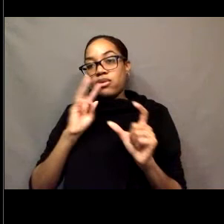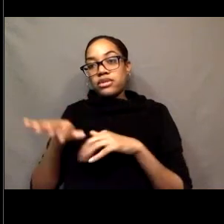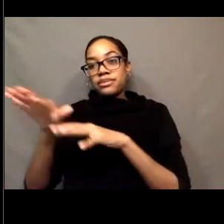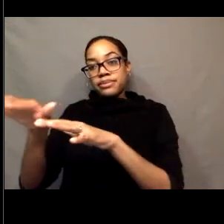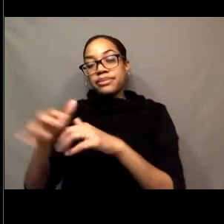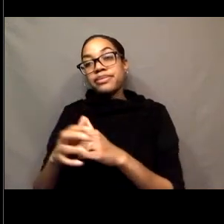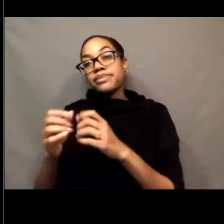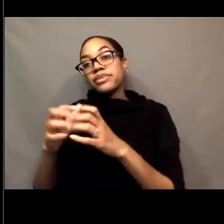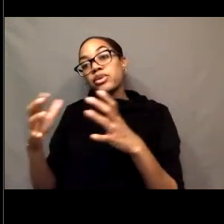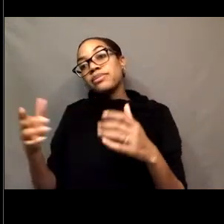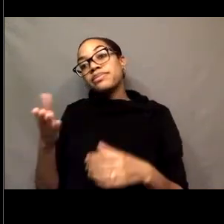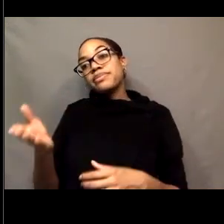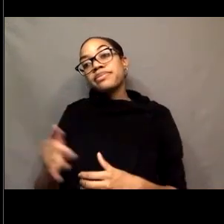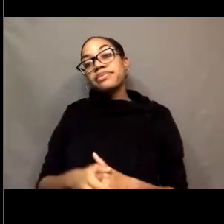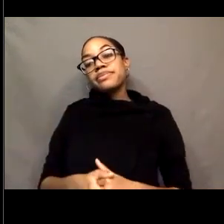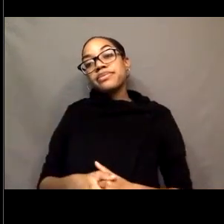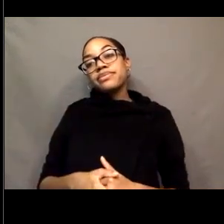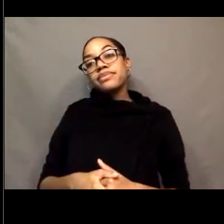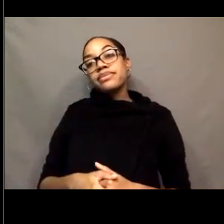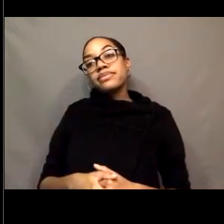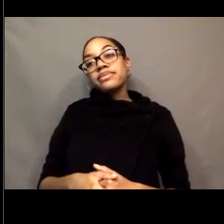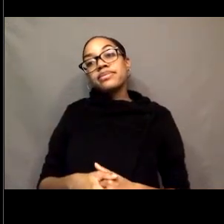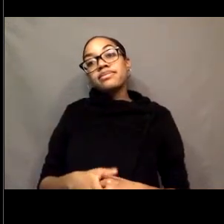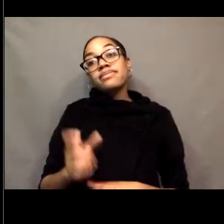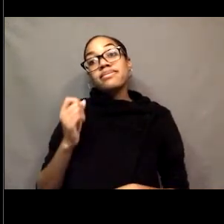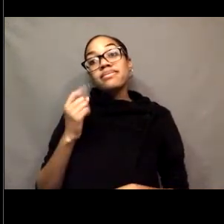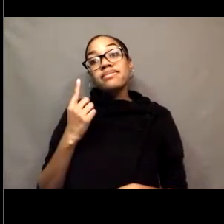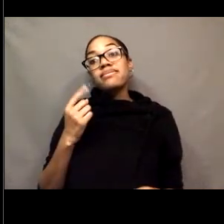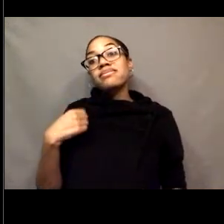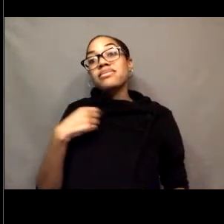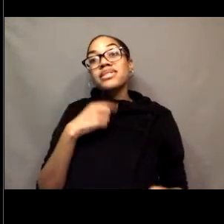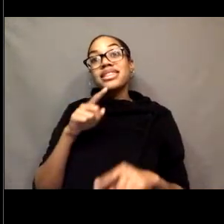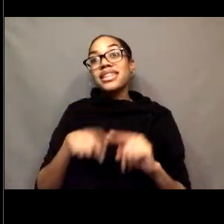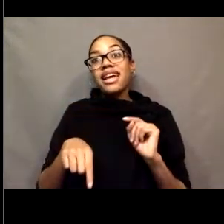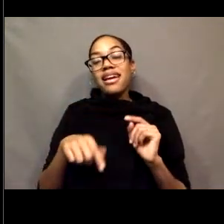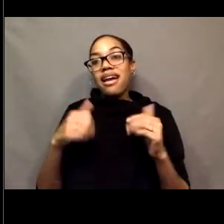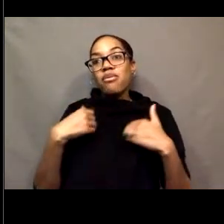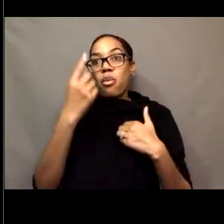Now, we can't do this all in one place because we need to make thousands of these abalone